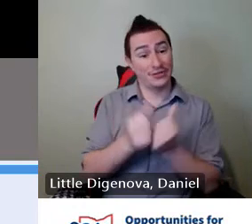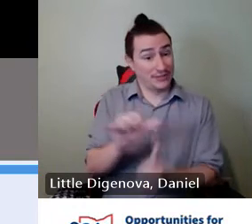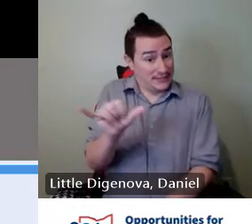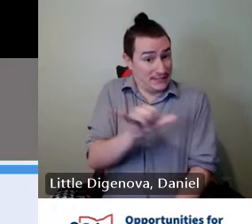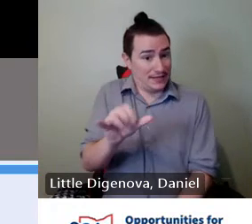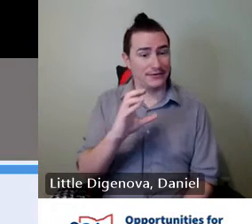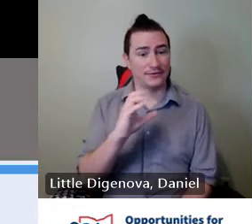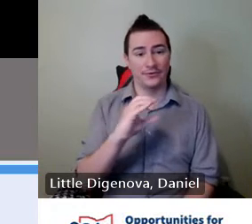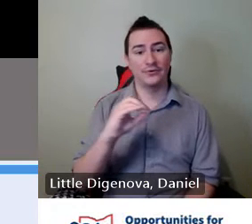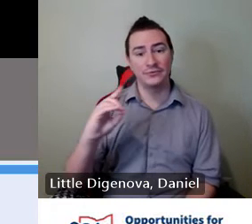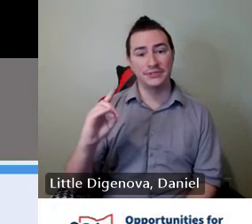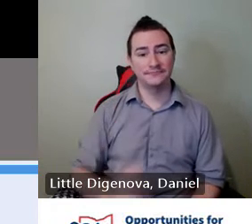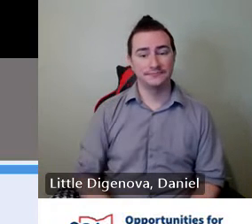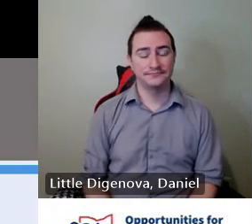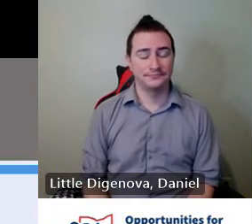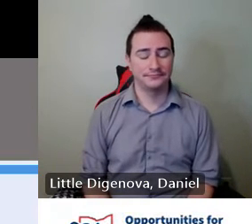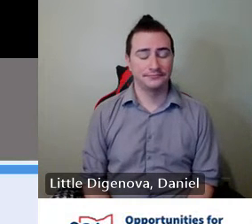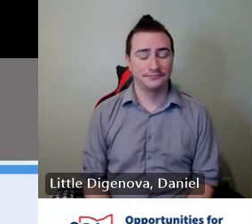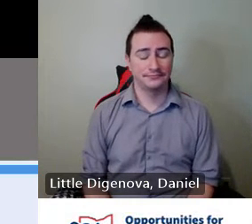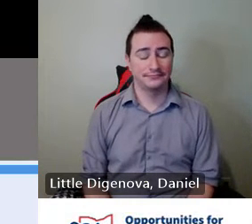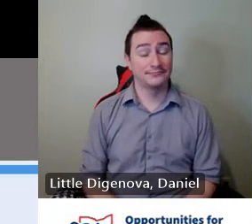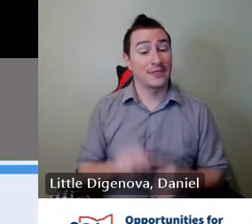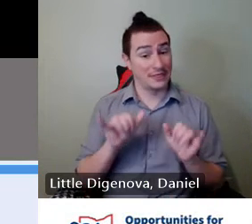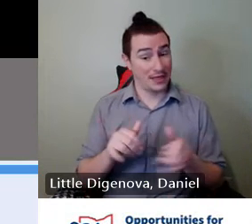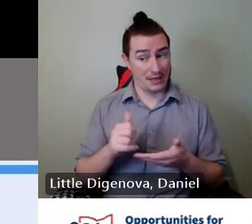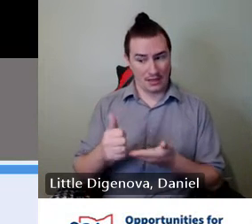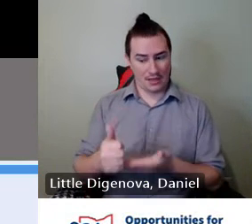It can be very helpful for an employer to be aware of these tax incentives, Julie.